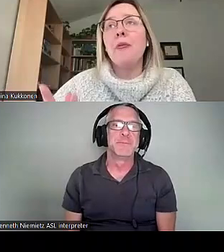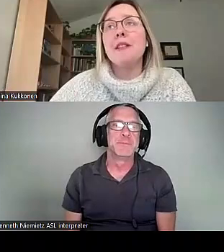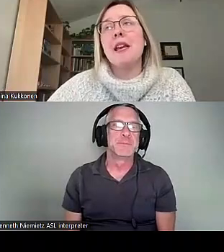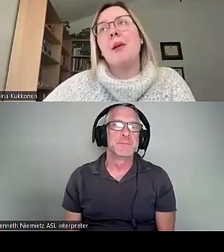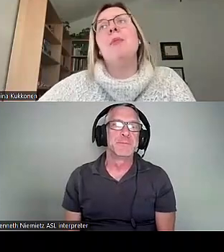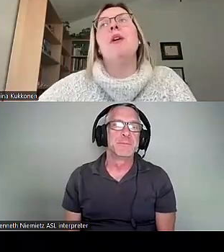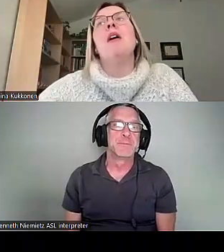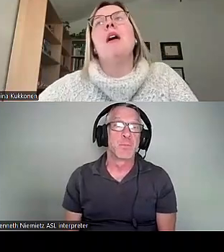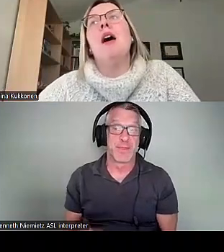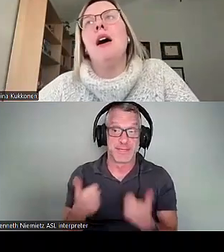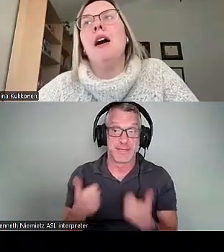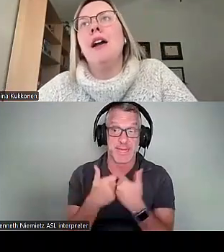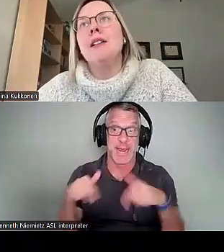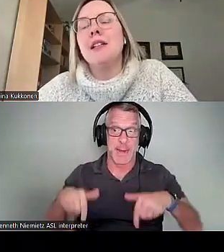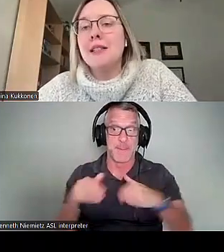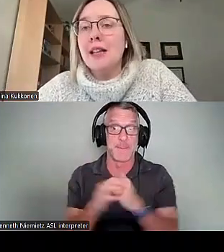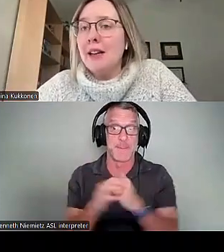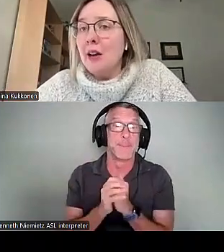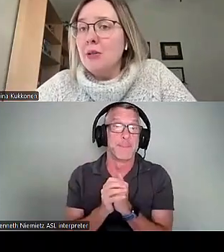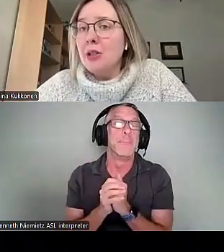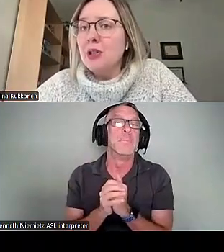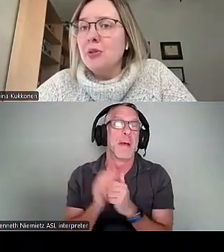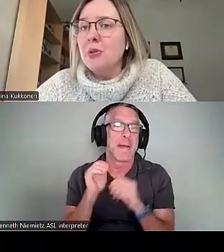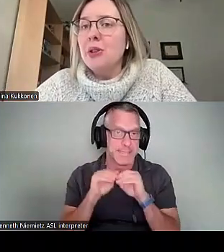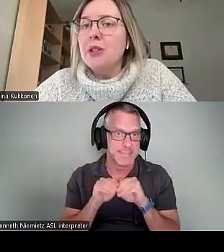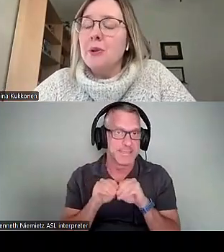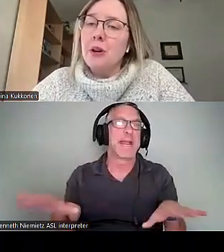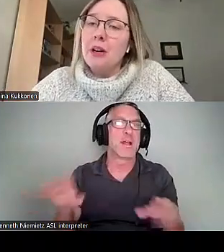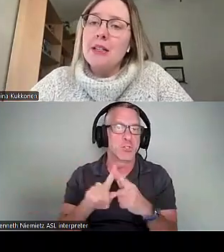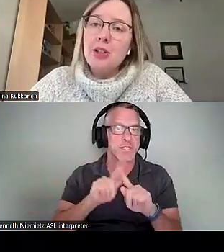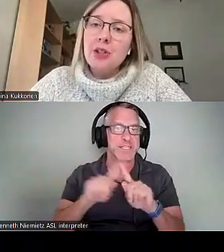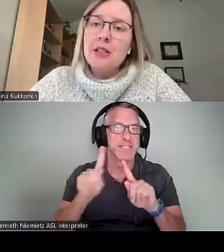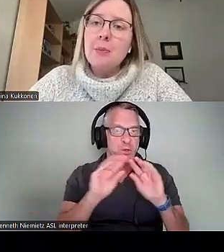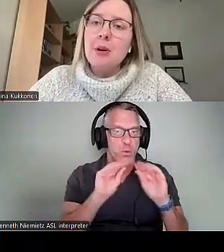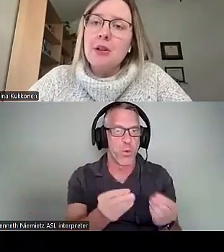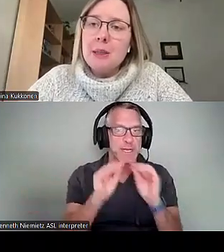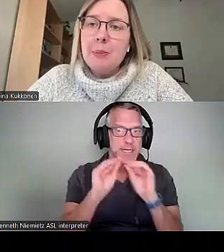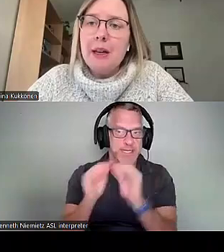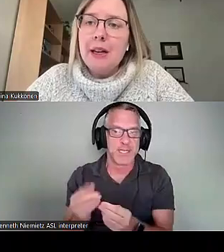With this game, I did send it out to the different organizations that participated